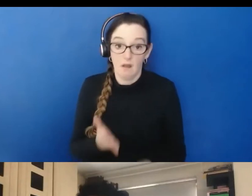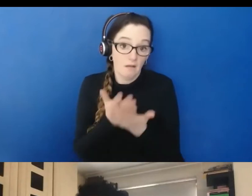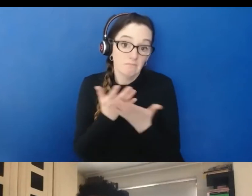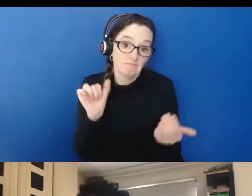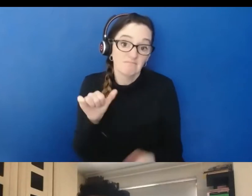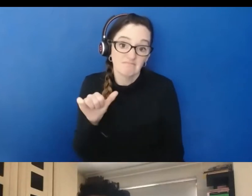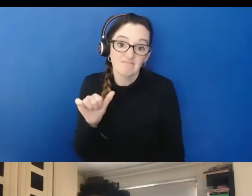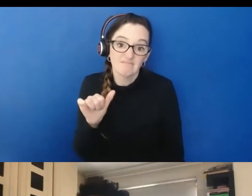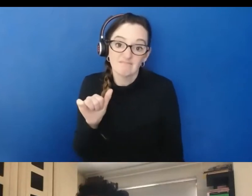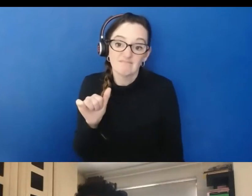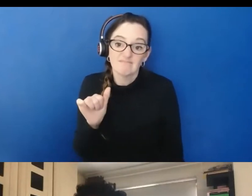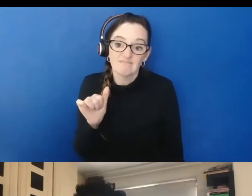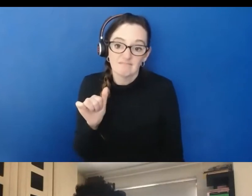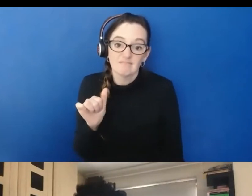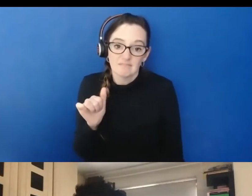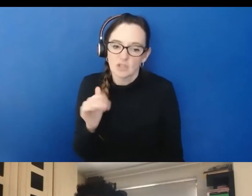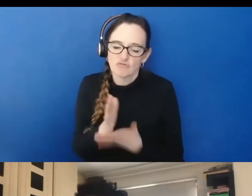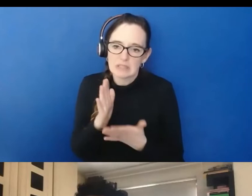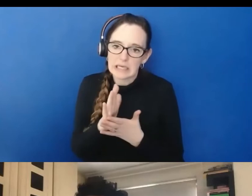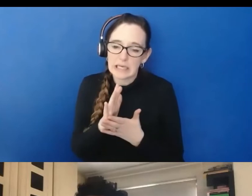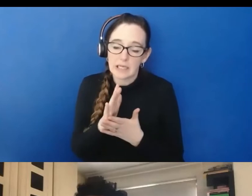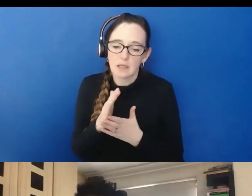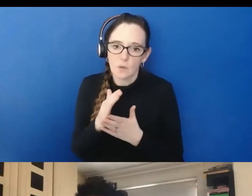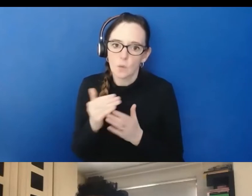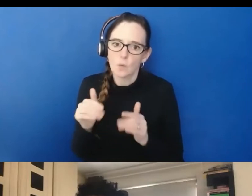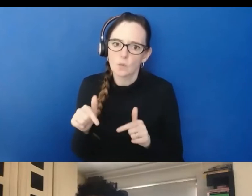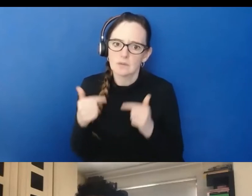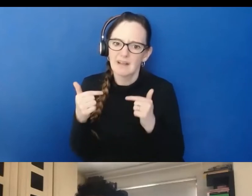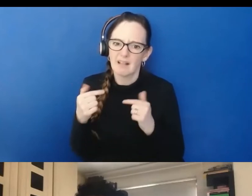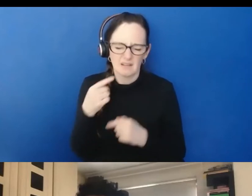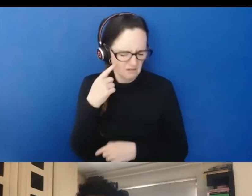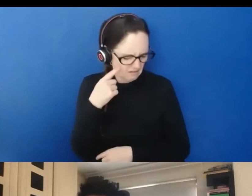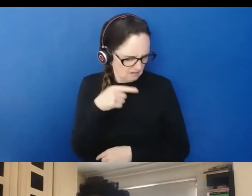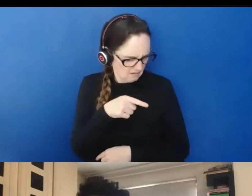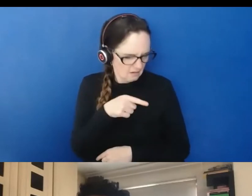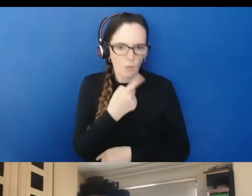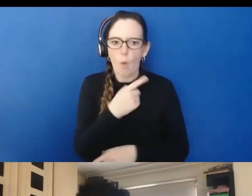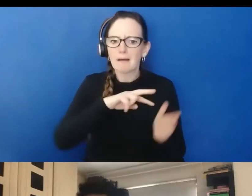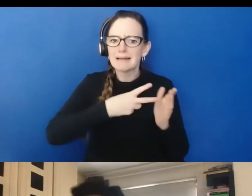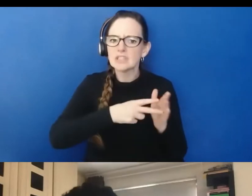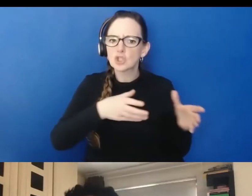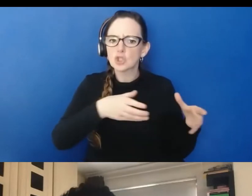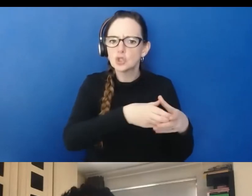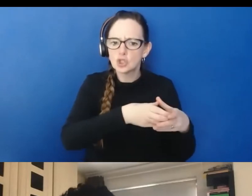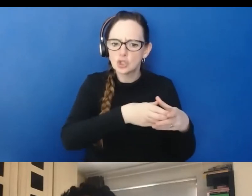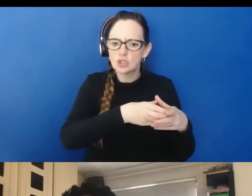That's one of the biggest challenges. Also, when you think about an institution, how you programme and how you choose, how you